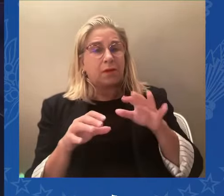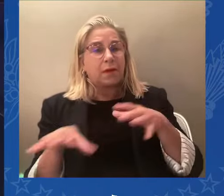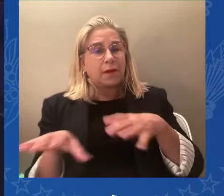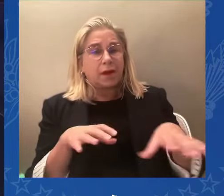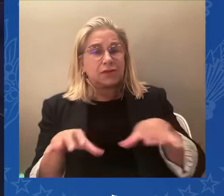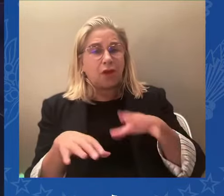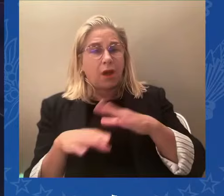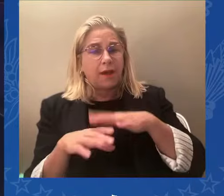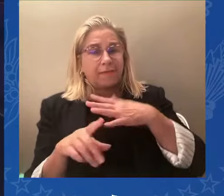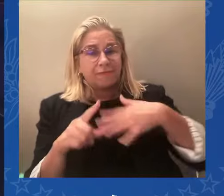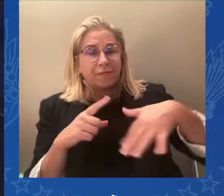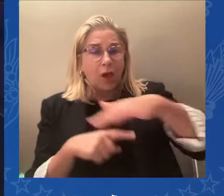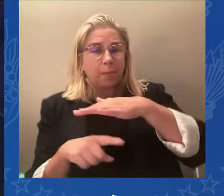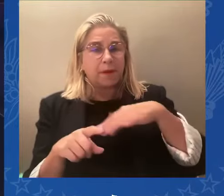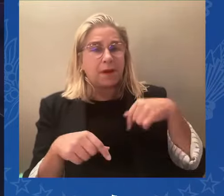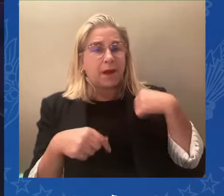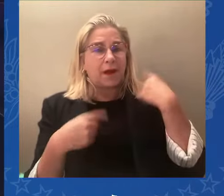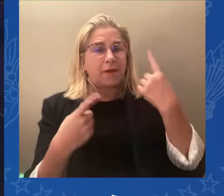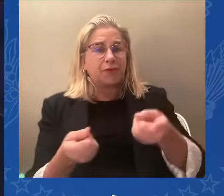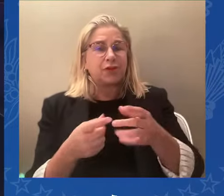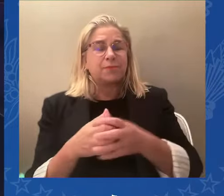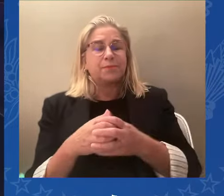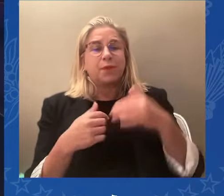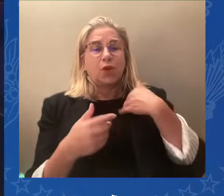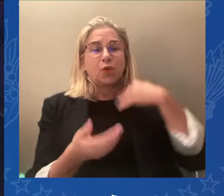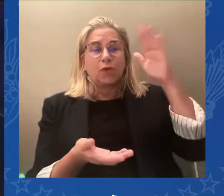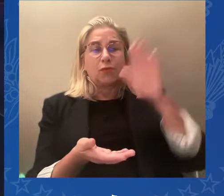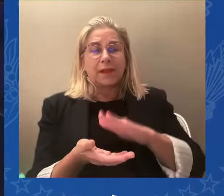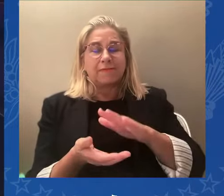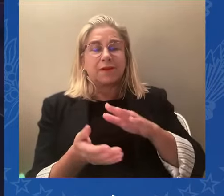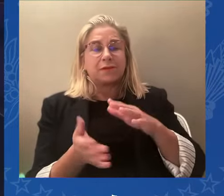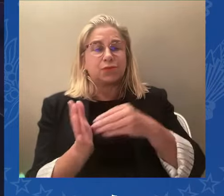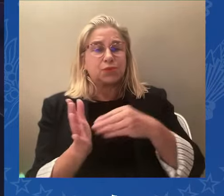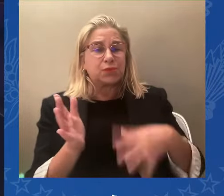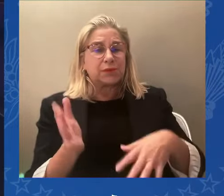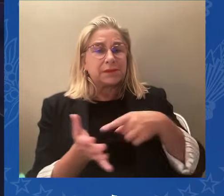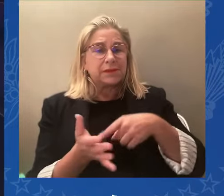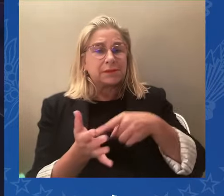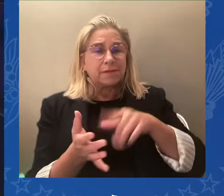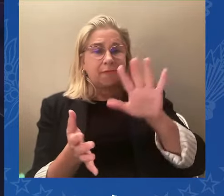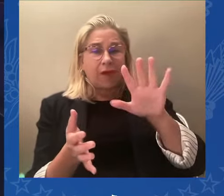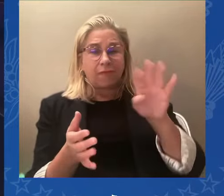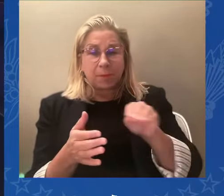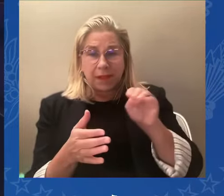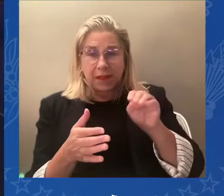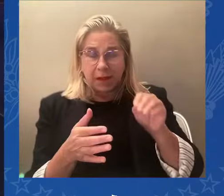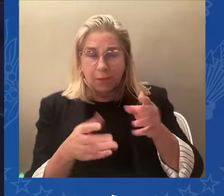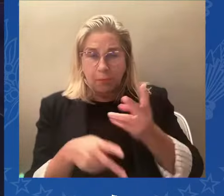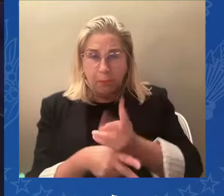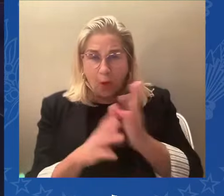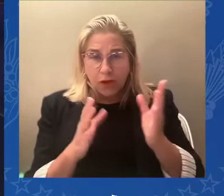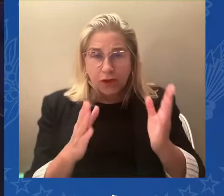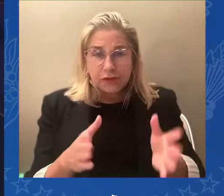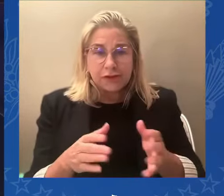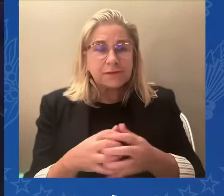When I set out to do this a long time ago, finally got it done: We’re investing a record $17 billion in HBCUs.